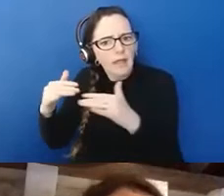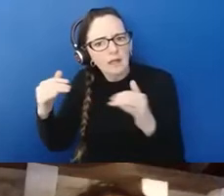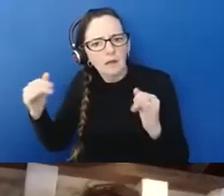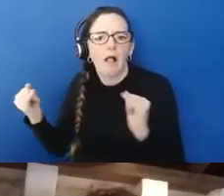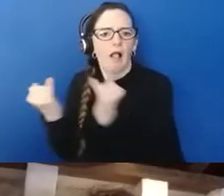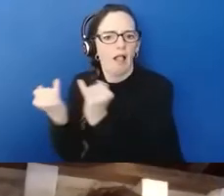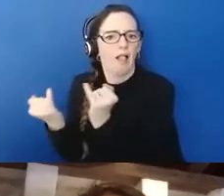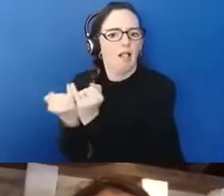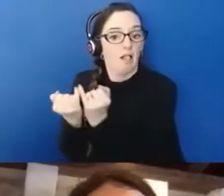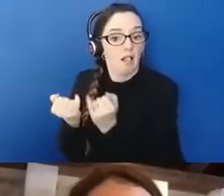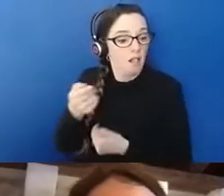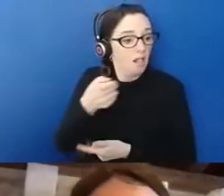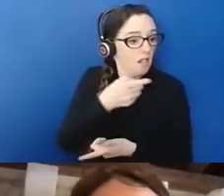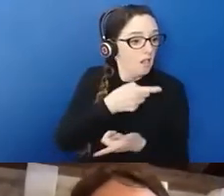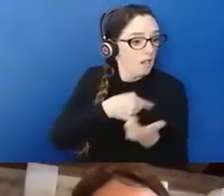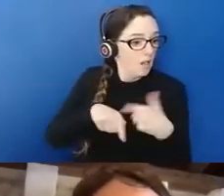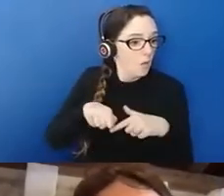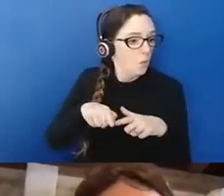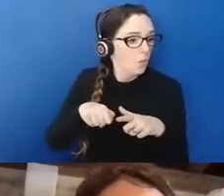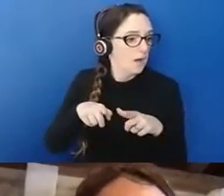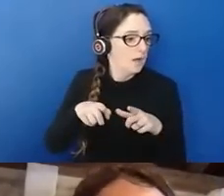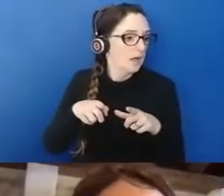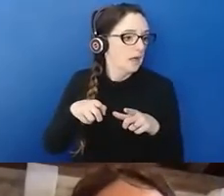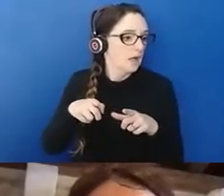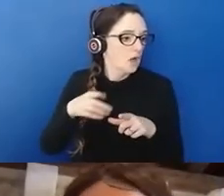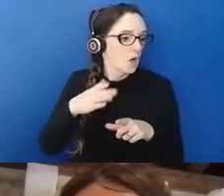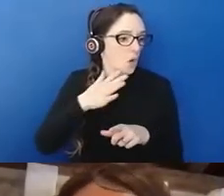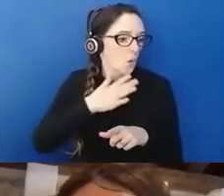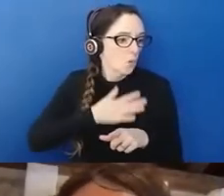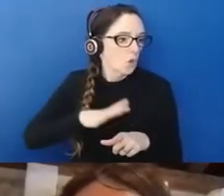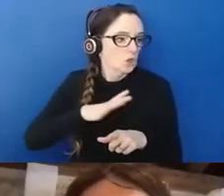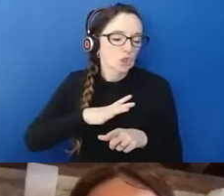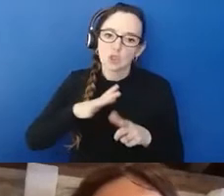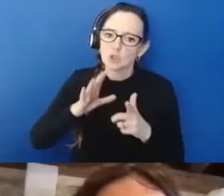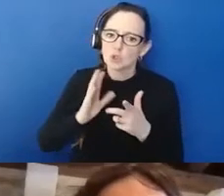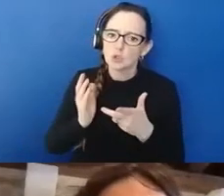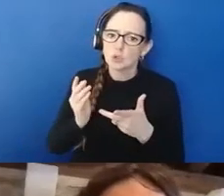For those of you who don t know, the SDGs are the Sustainable Development Goals that